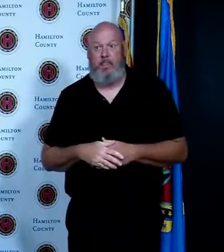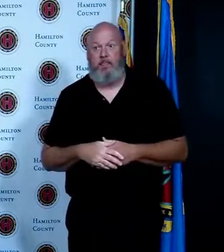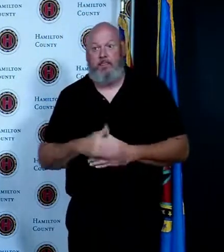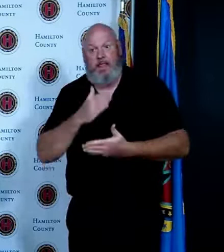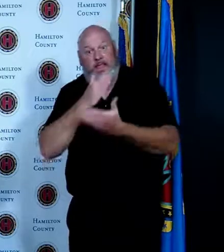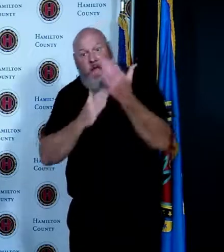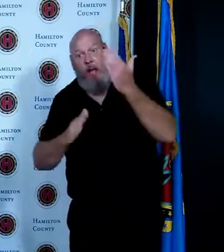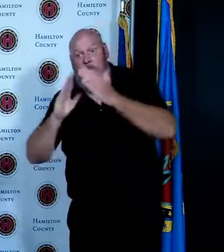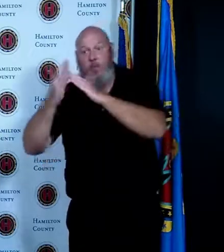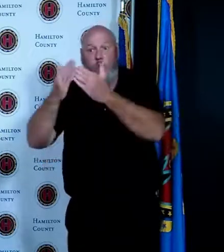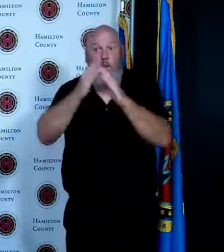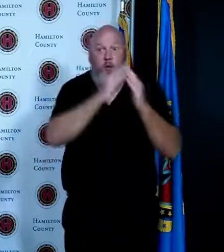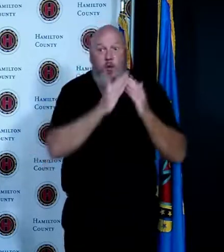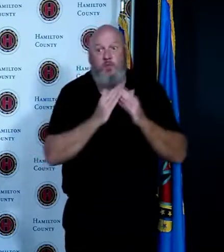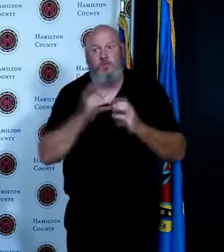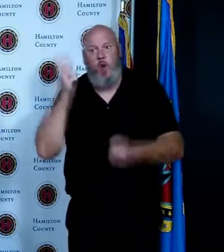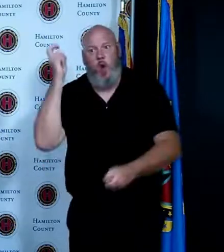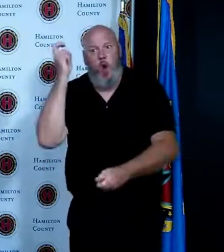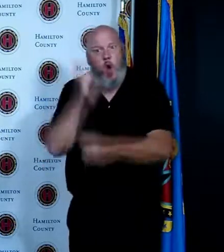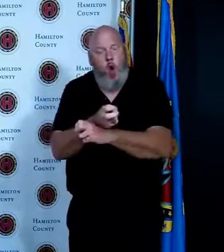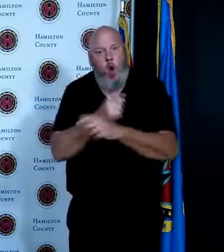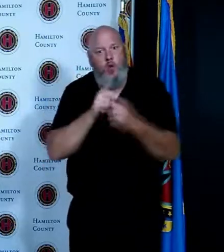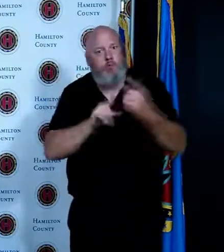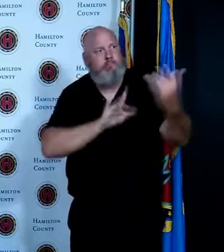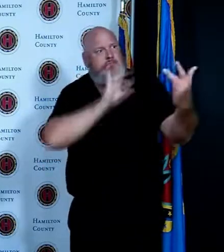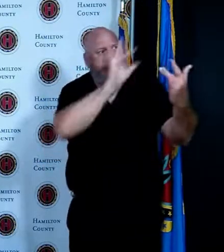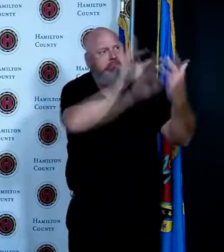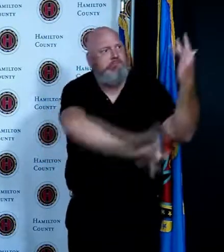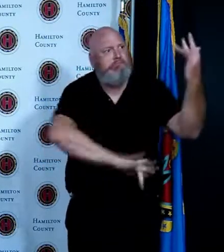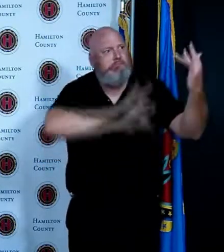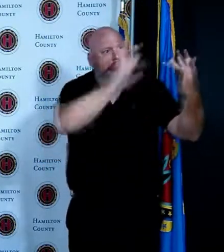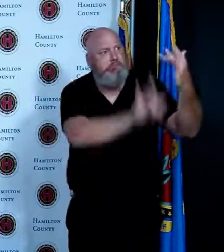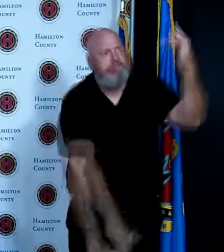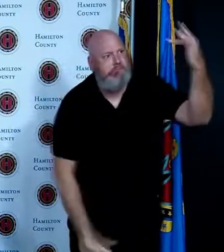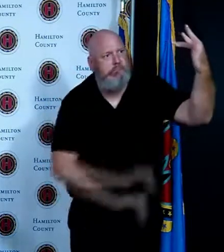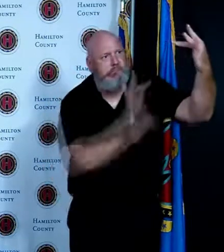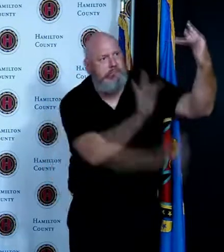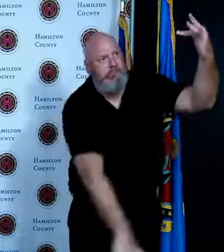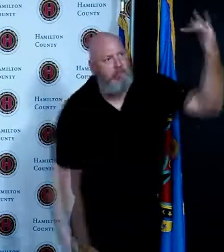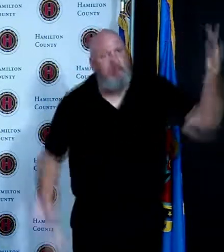communications and so we are trying very hard to message into those communities